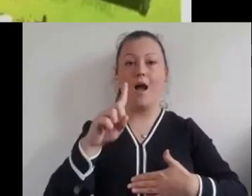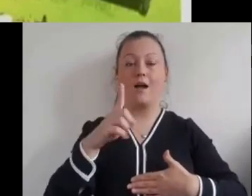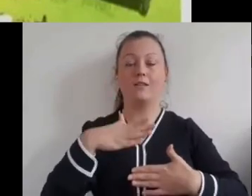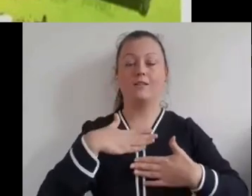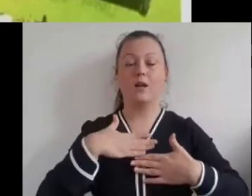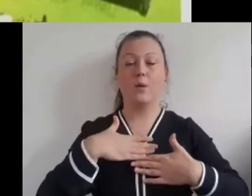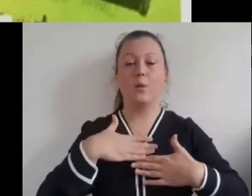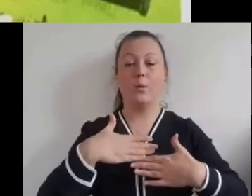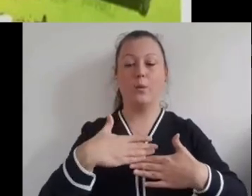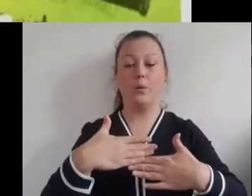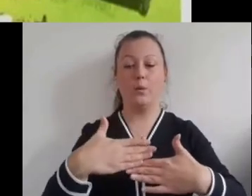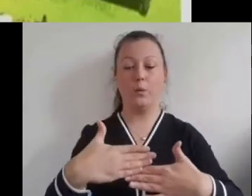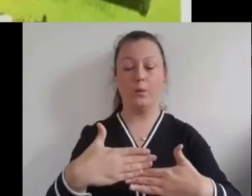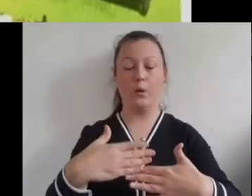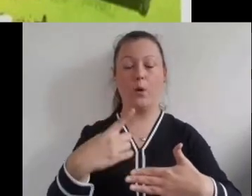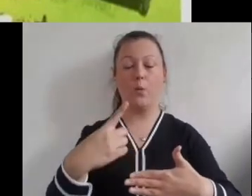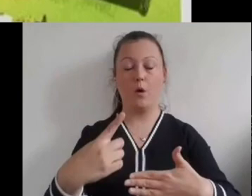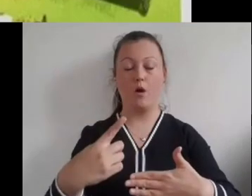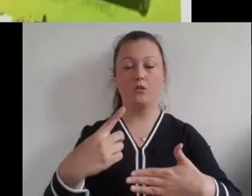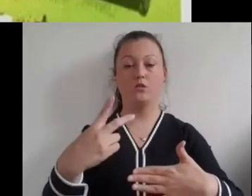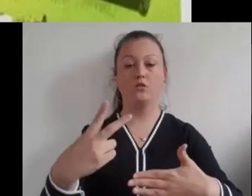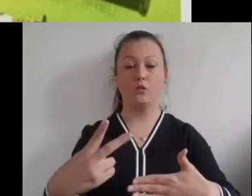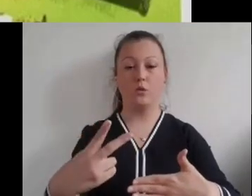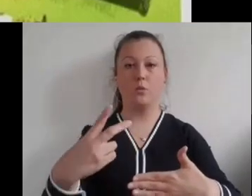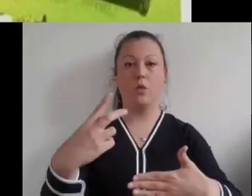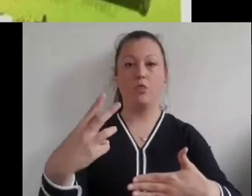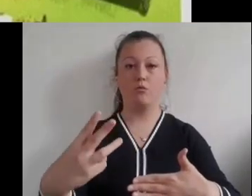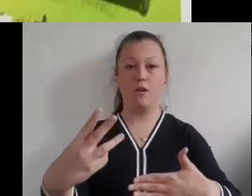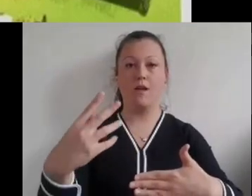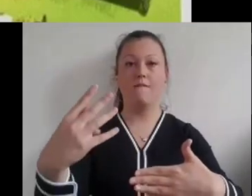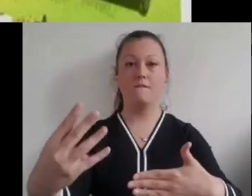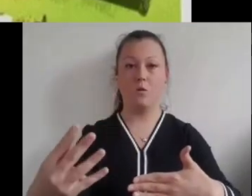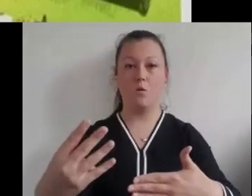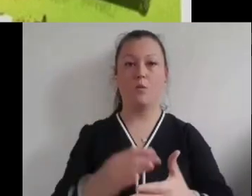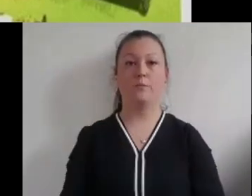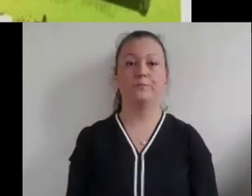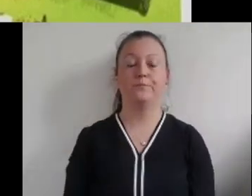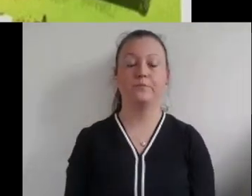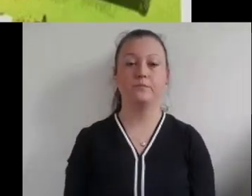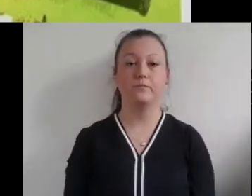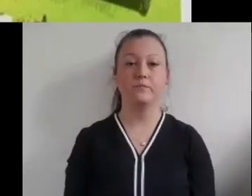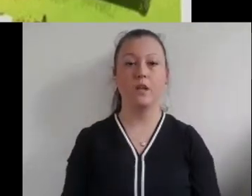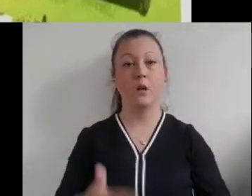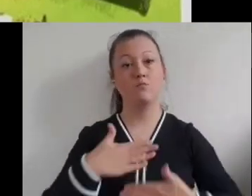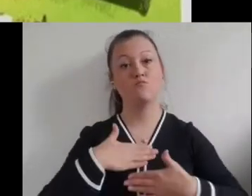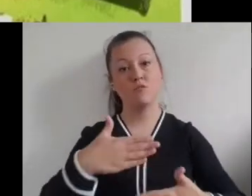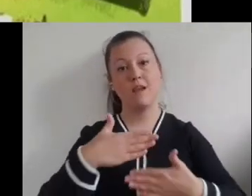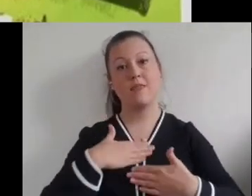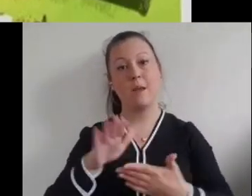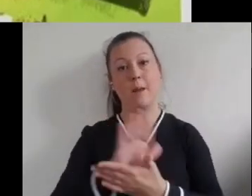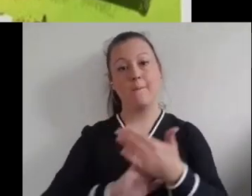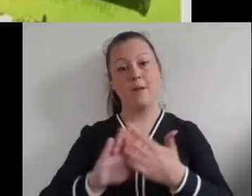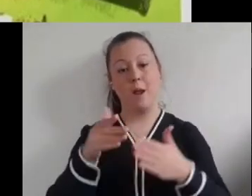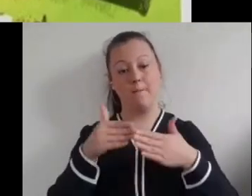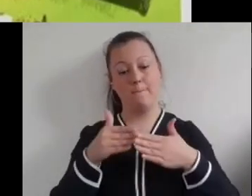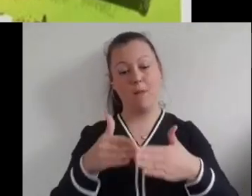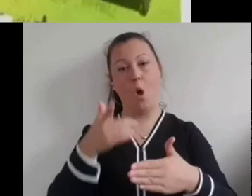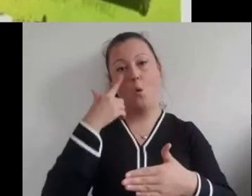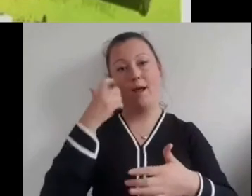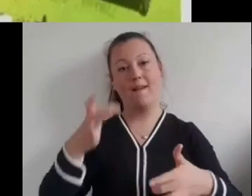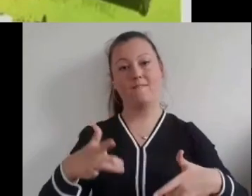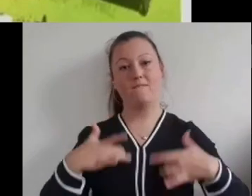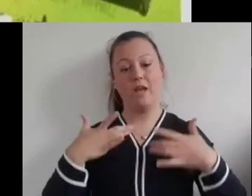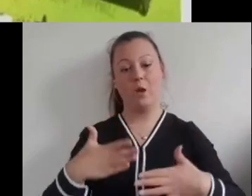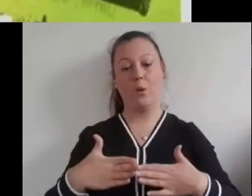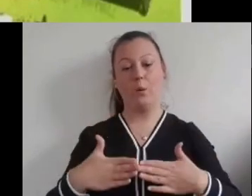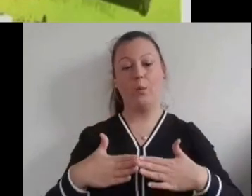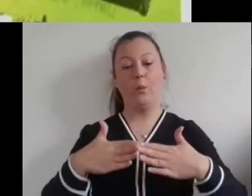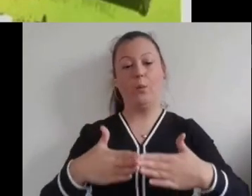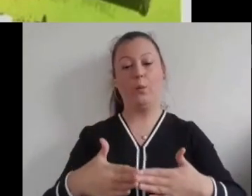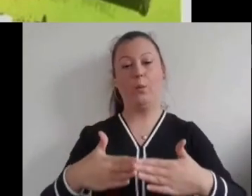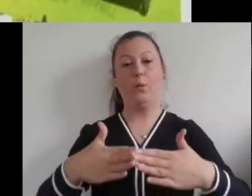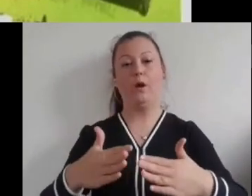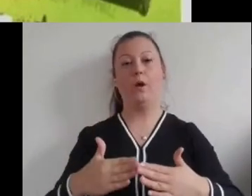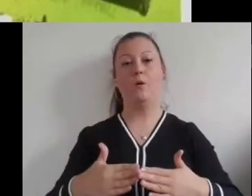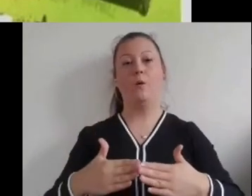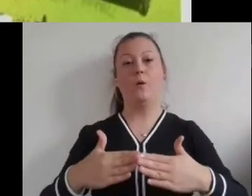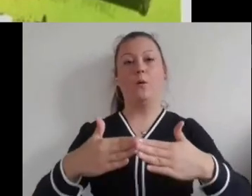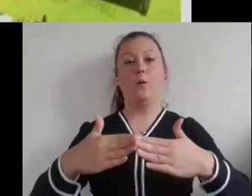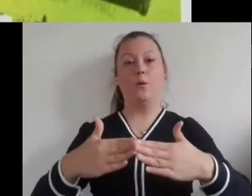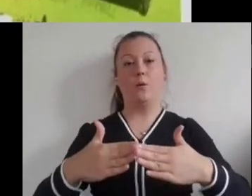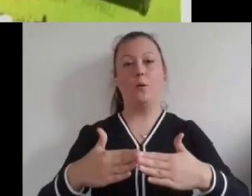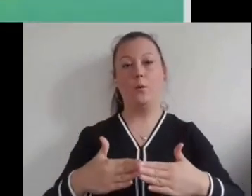Breathing made the boat rock on their tummies. After a couple of minutes, Kate's mind calmed and she started to feel sleepy.